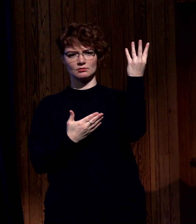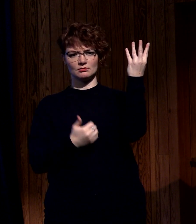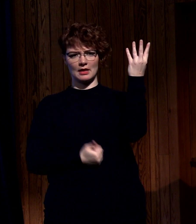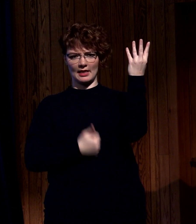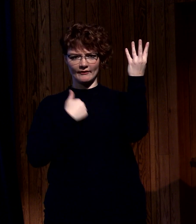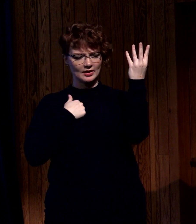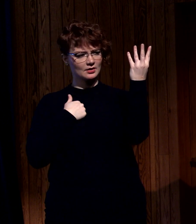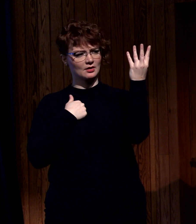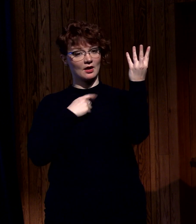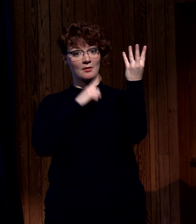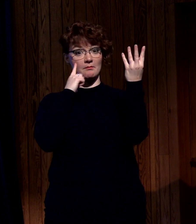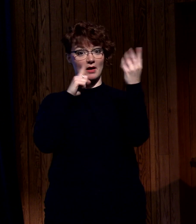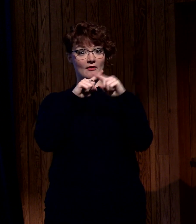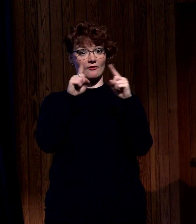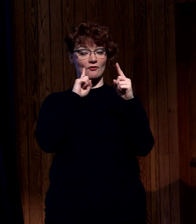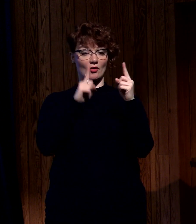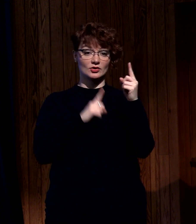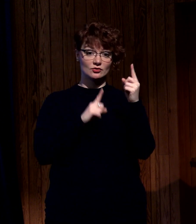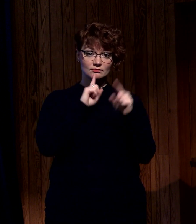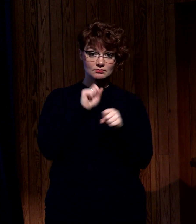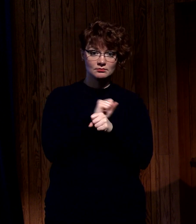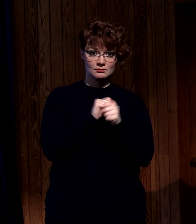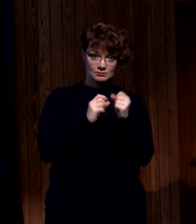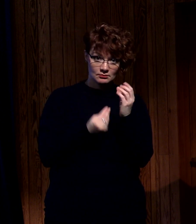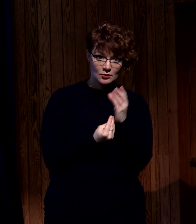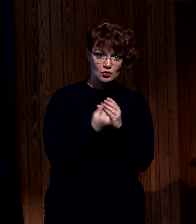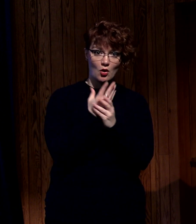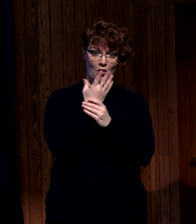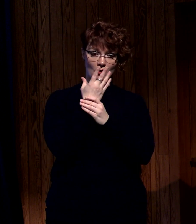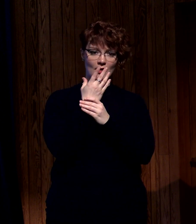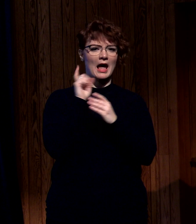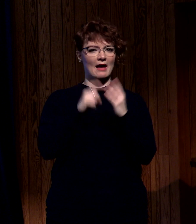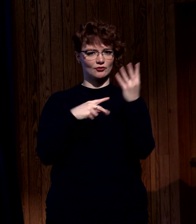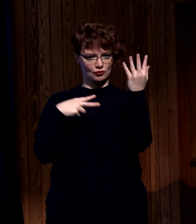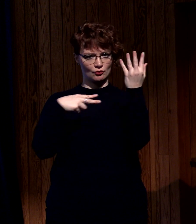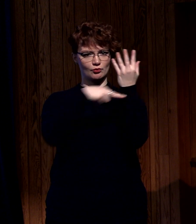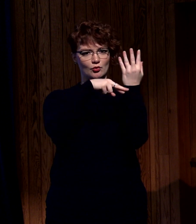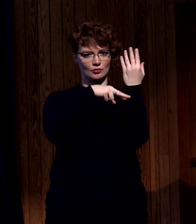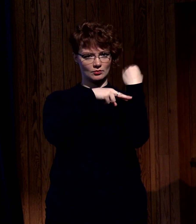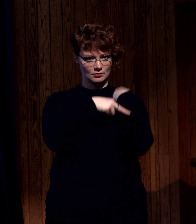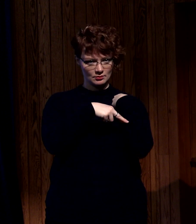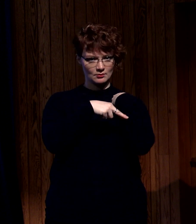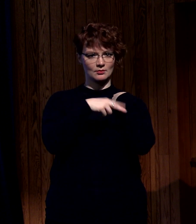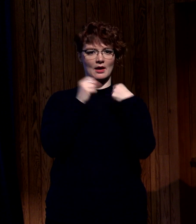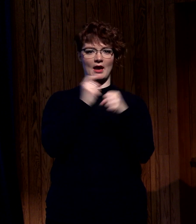for it to flourish, it must be pruned so that it can produce